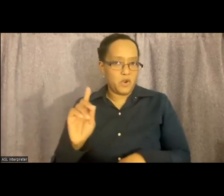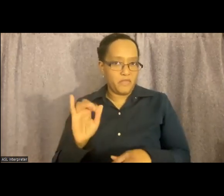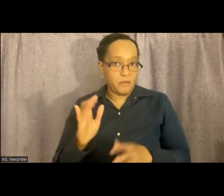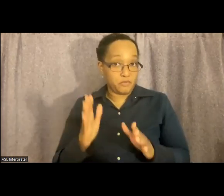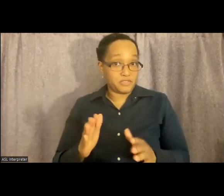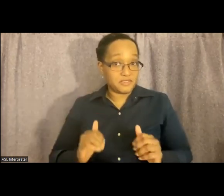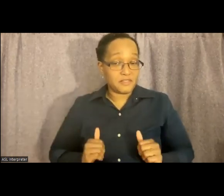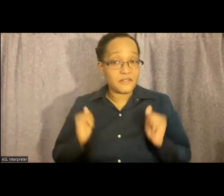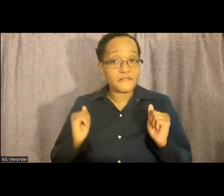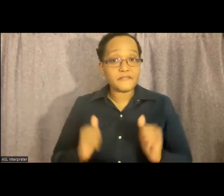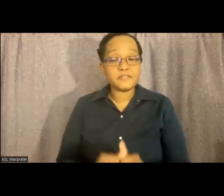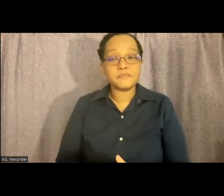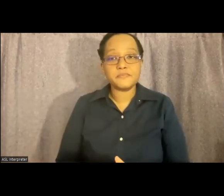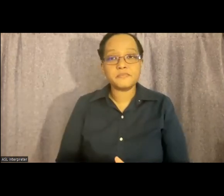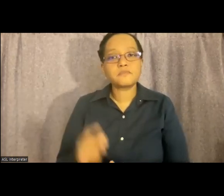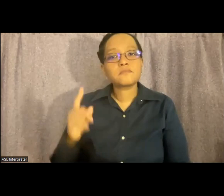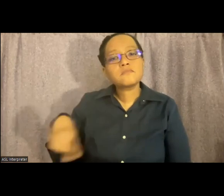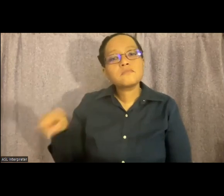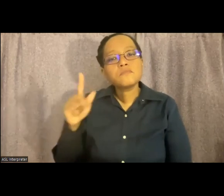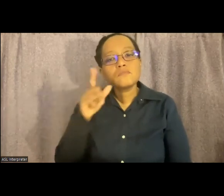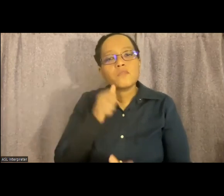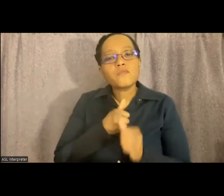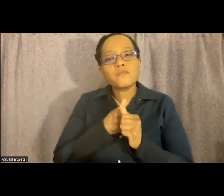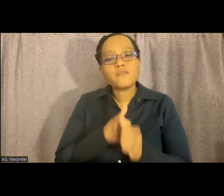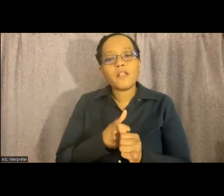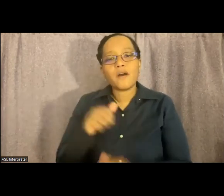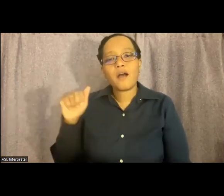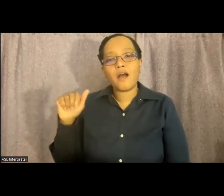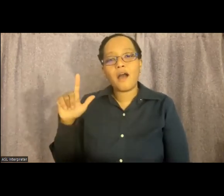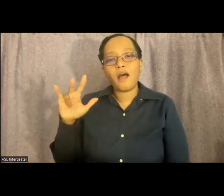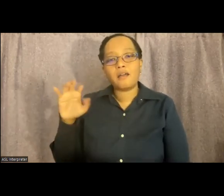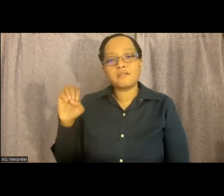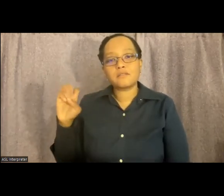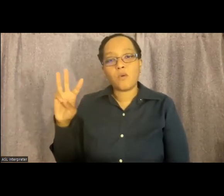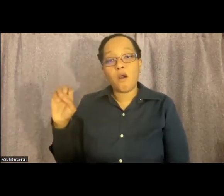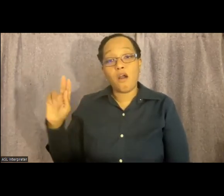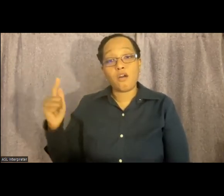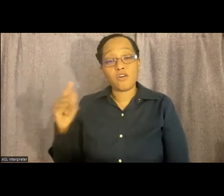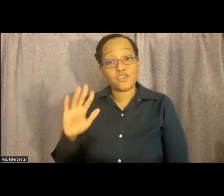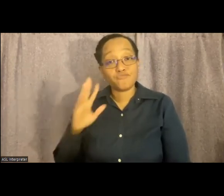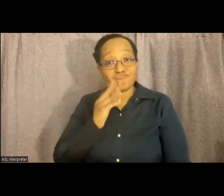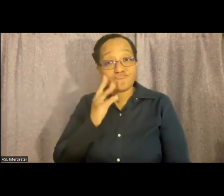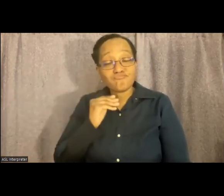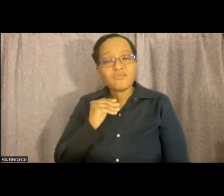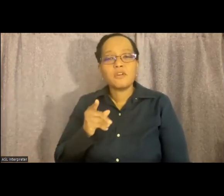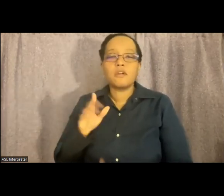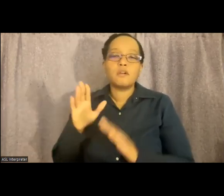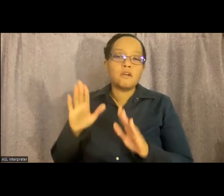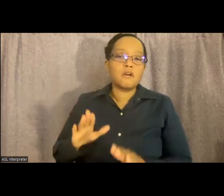If any of you followed Alice Wong journey , she is an incredible disability rights activist